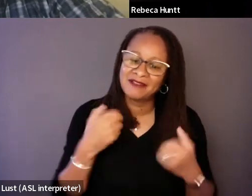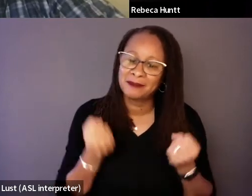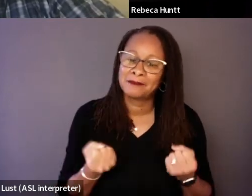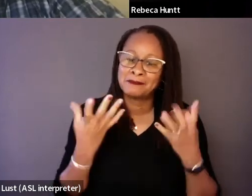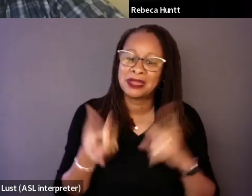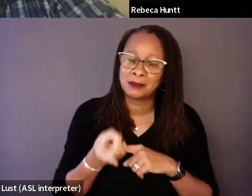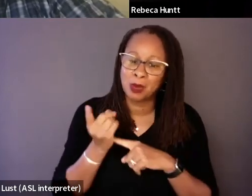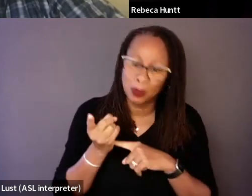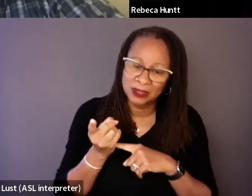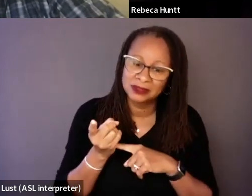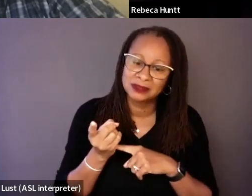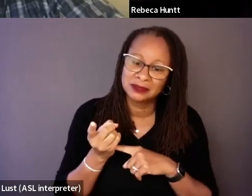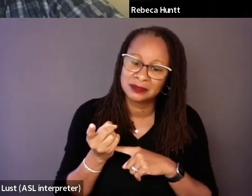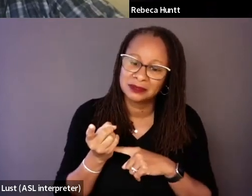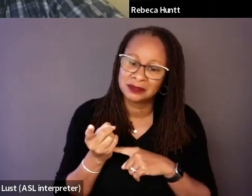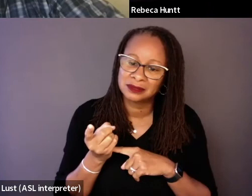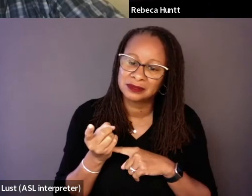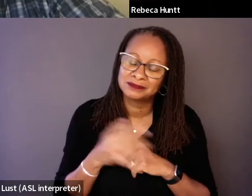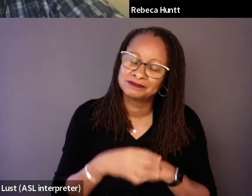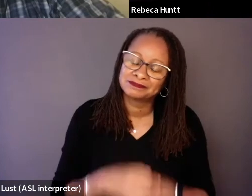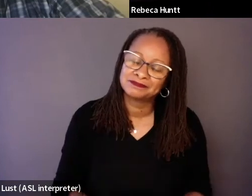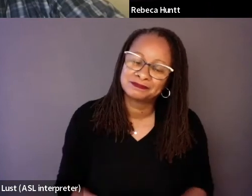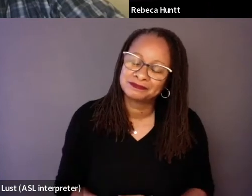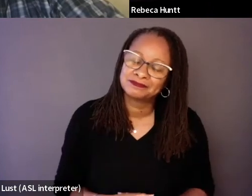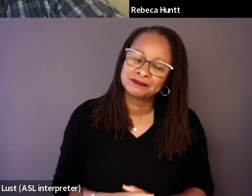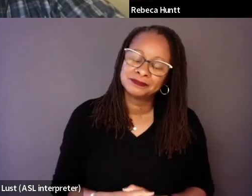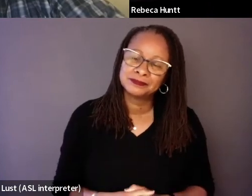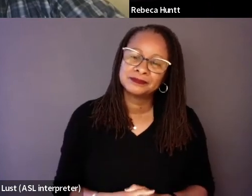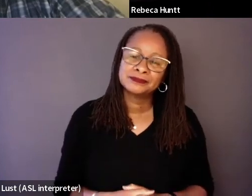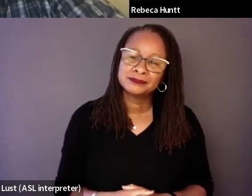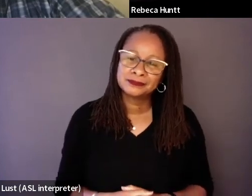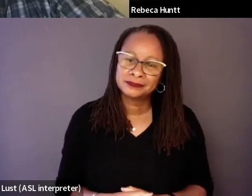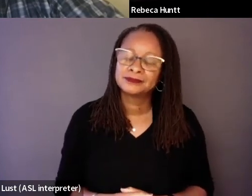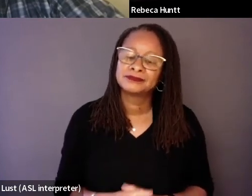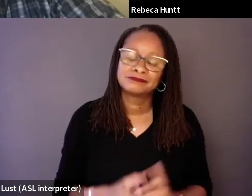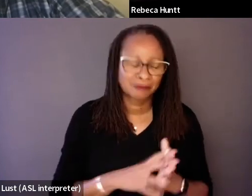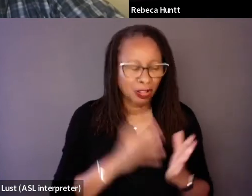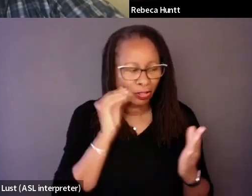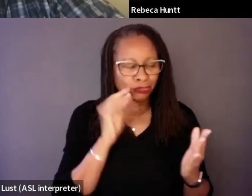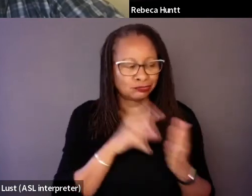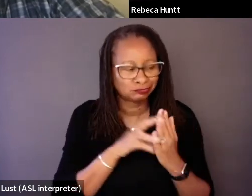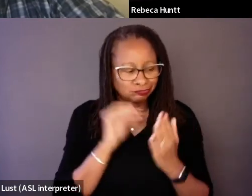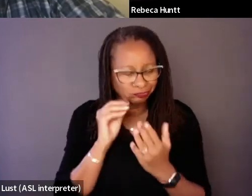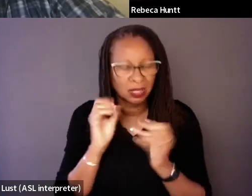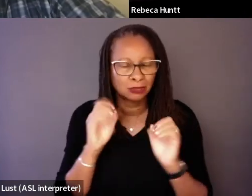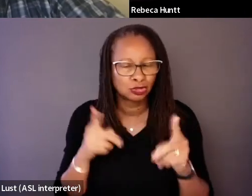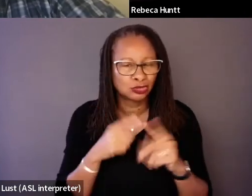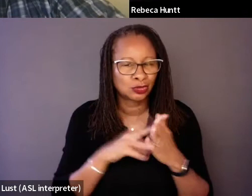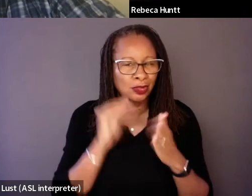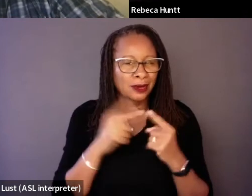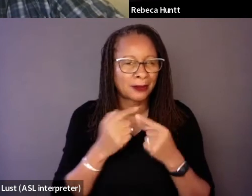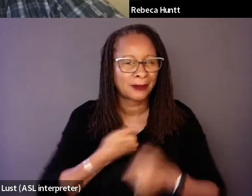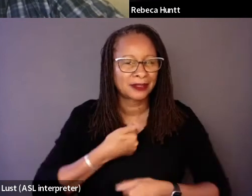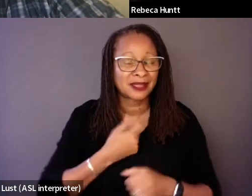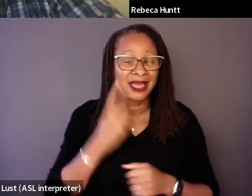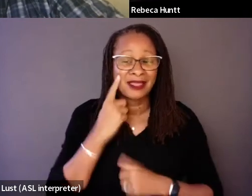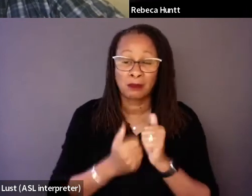I think I had many of those moments of learning more about myself and -- but I think one of the main